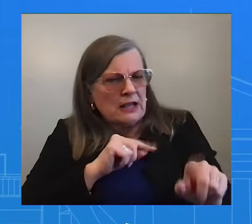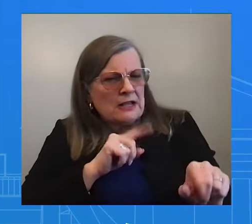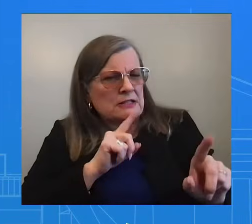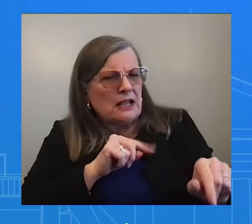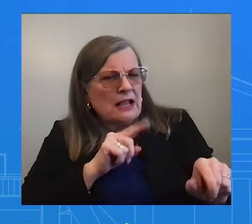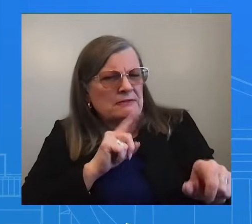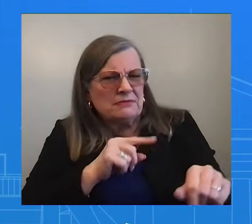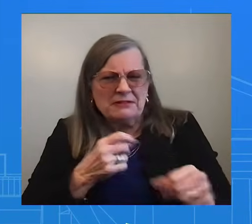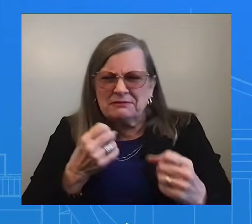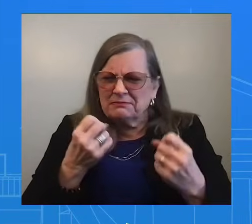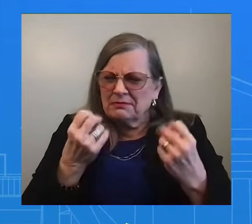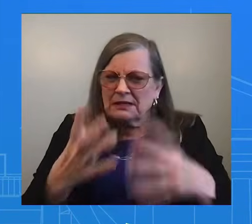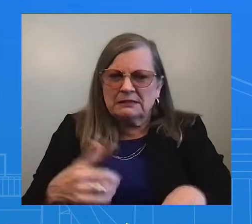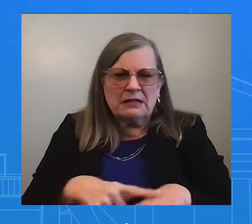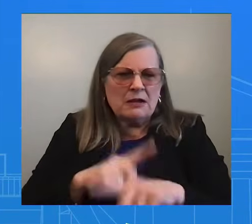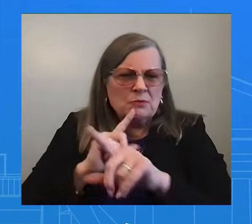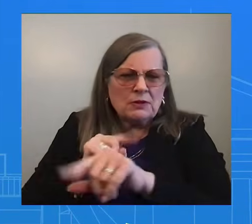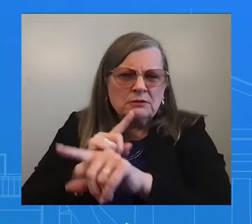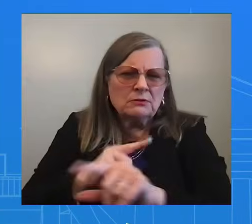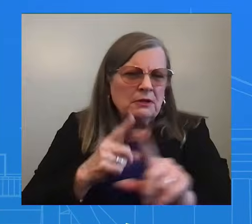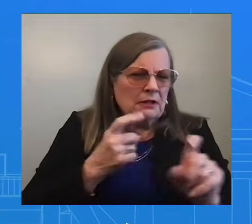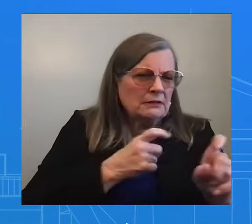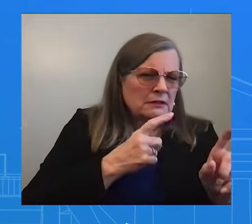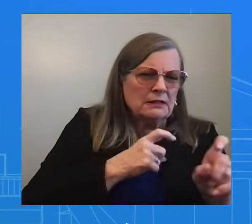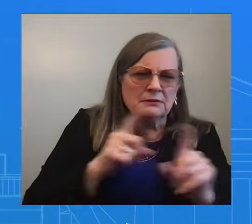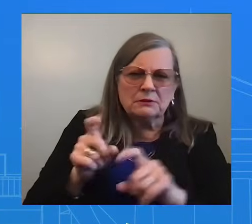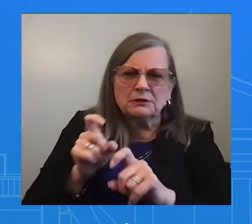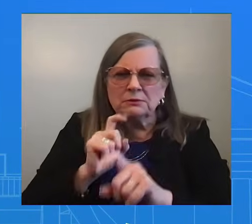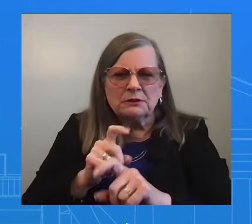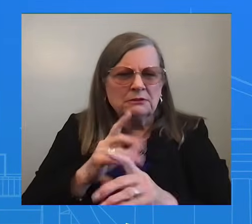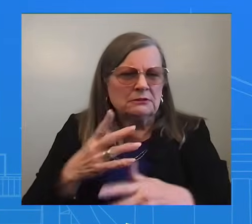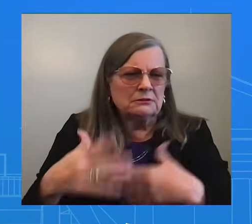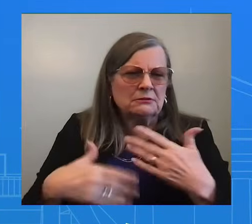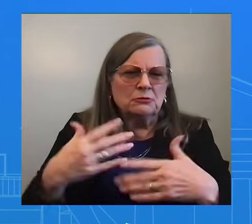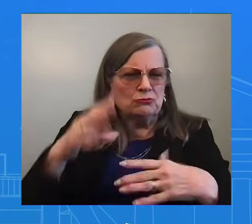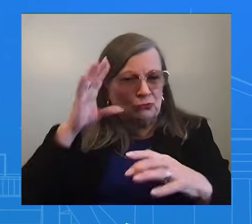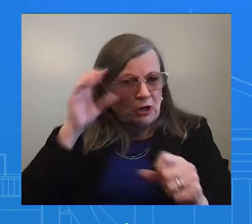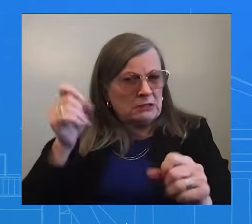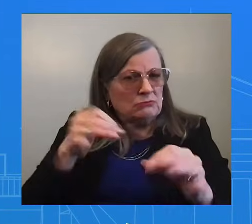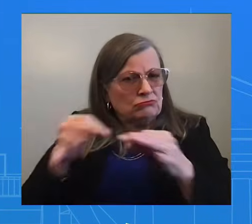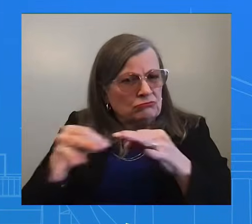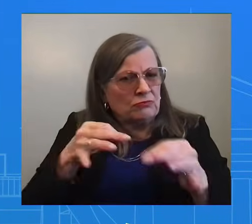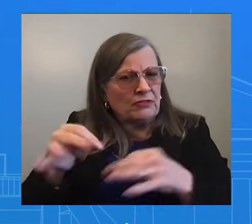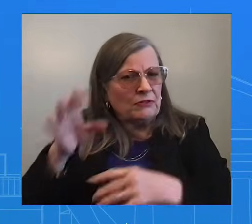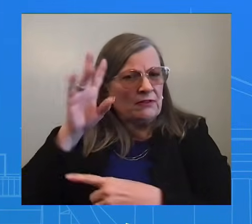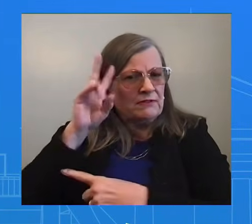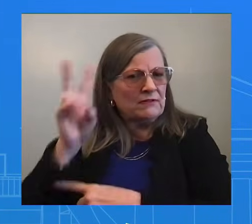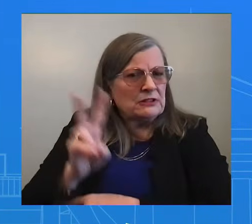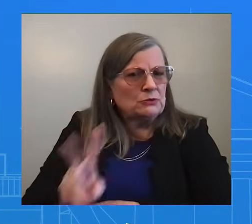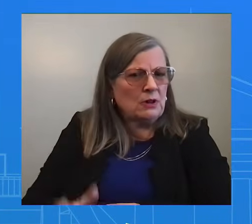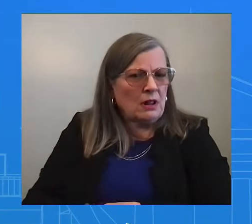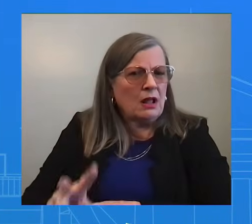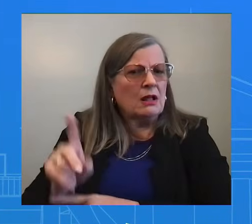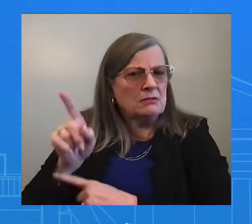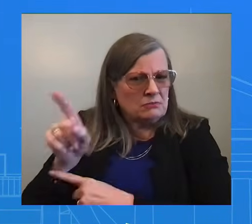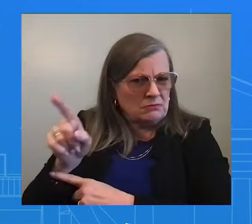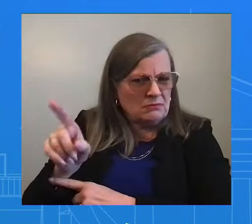really important statement about Venezuela and the hostage situation. And so, this is something that we really make an effort to do.